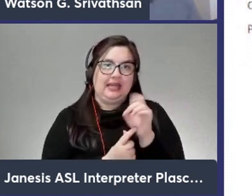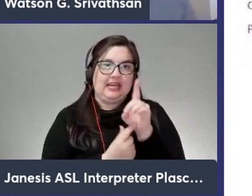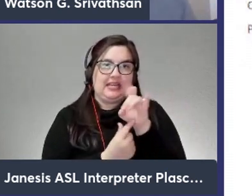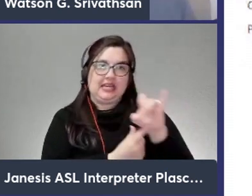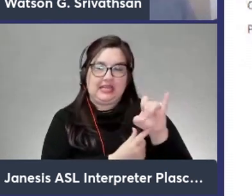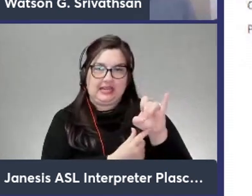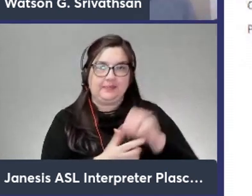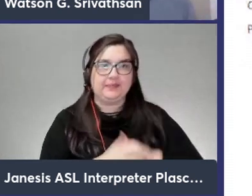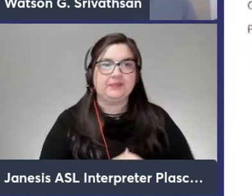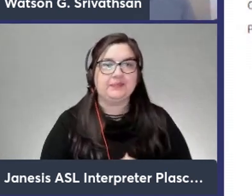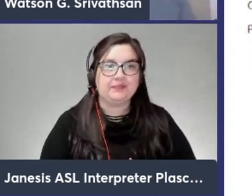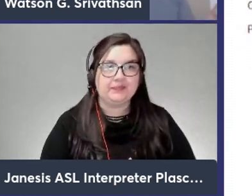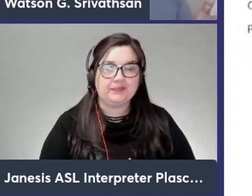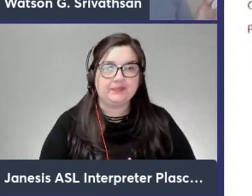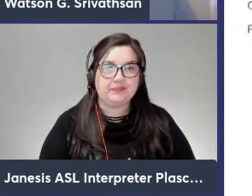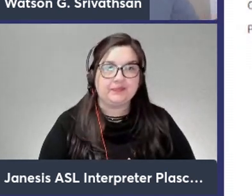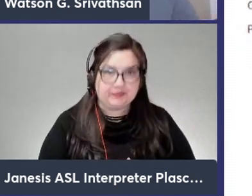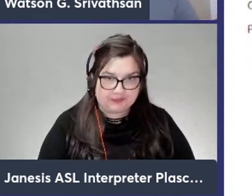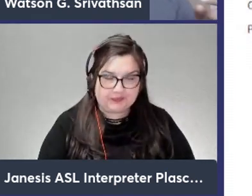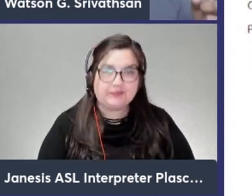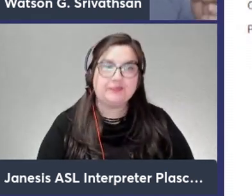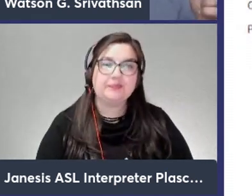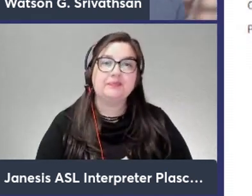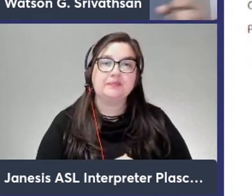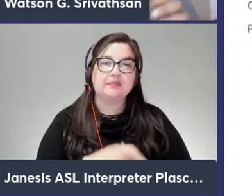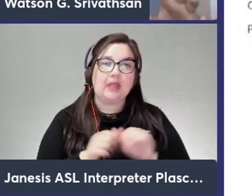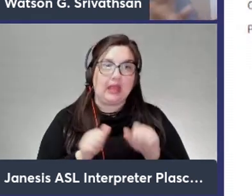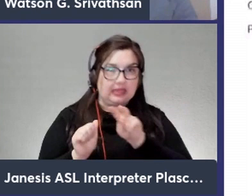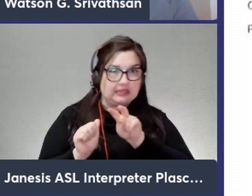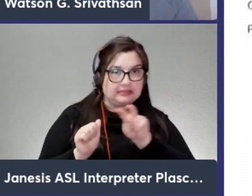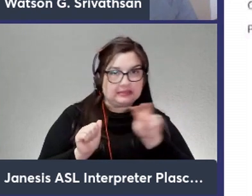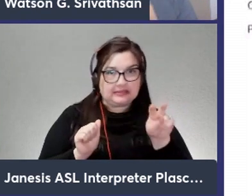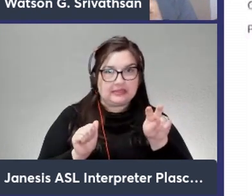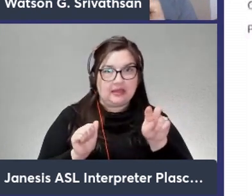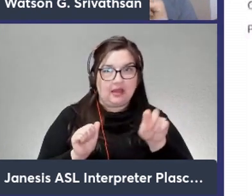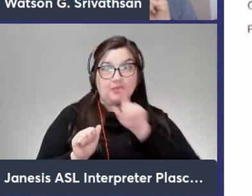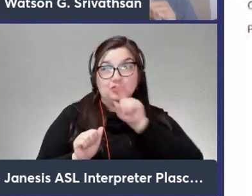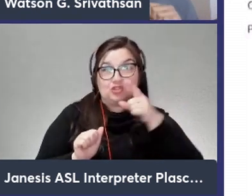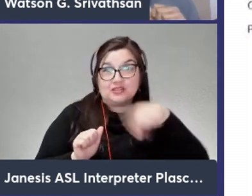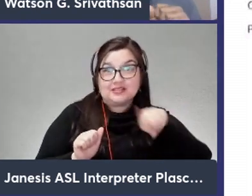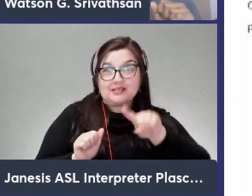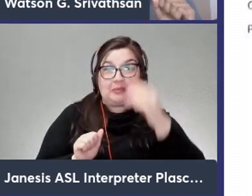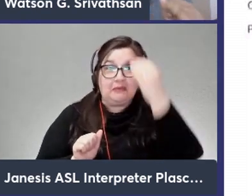So if you, I can read Hindi here. I'm sure somebody online can read this.